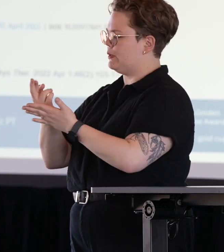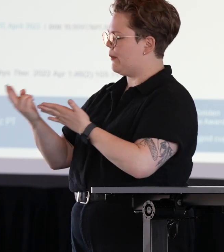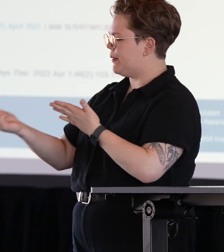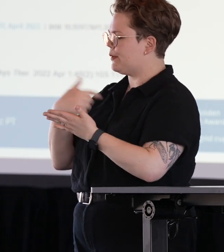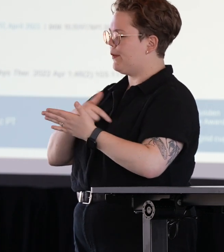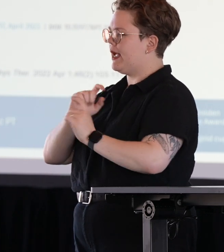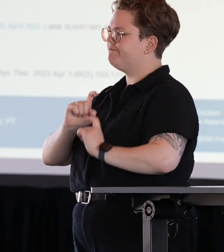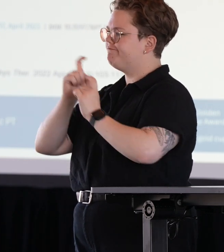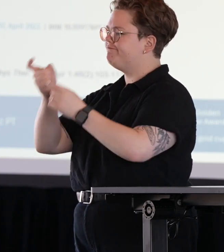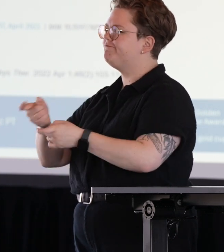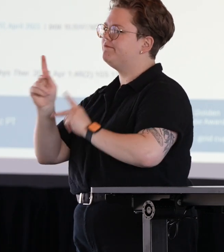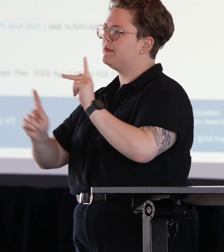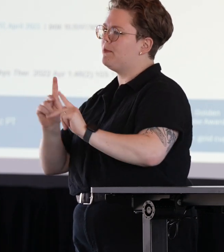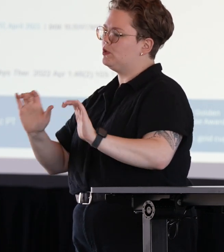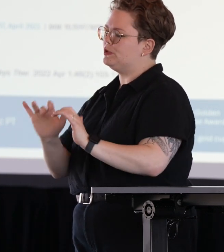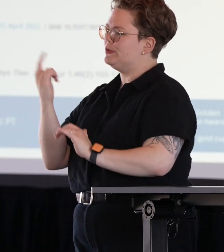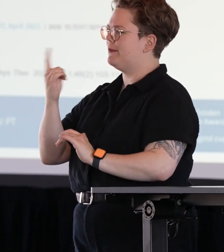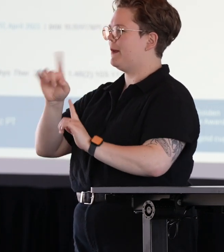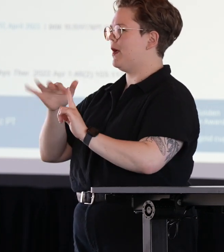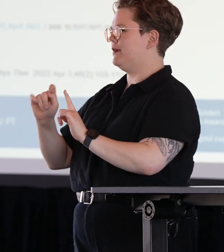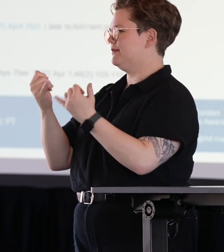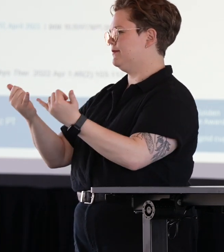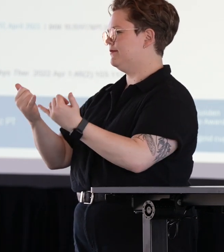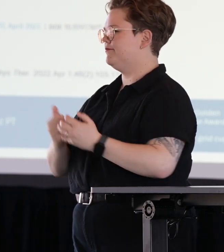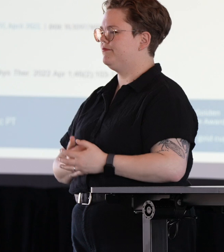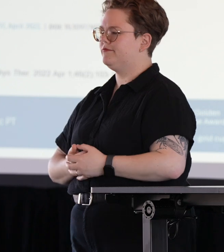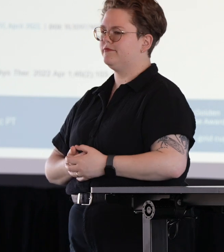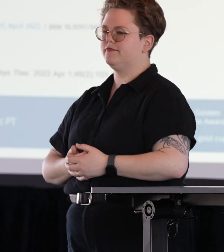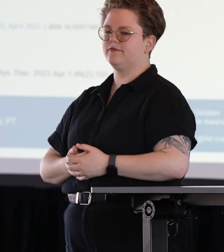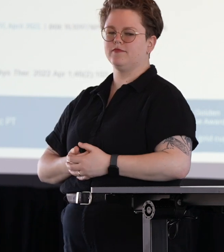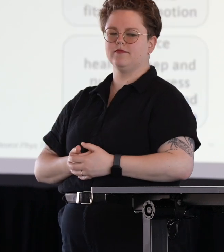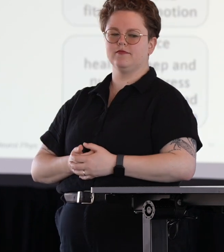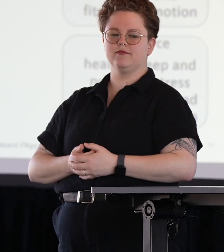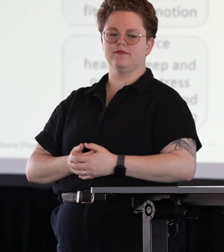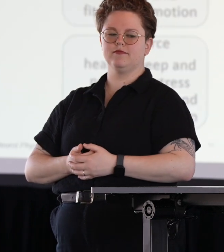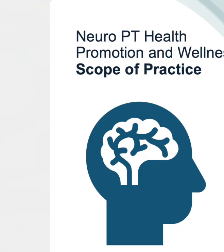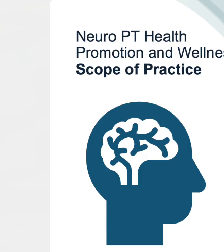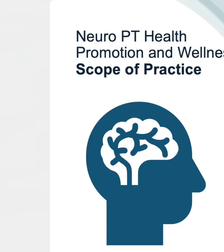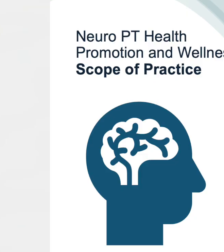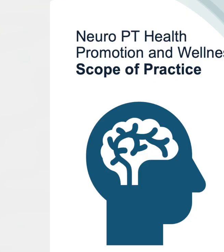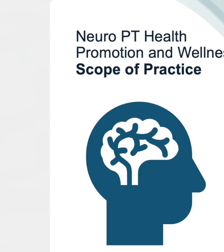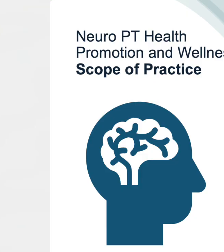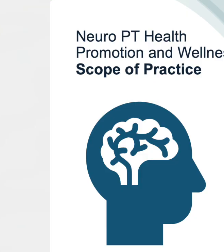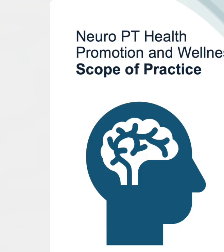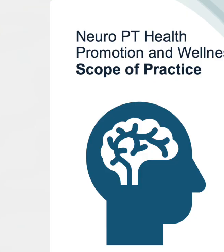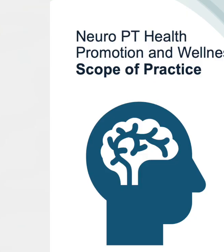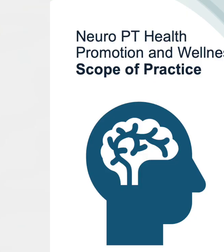can give people to do something about it today. So first slide